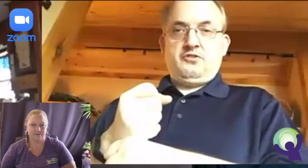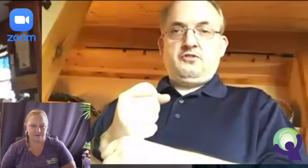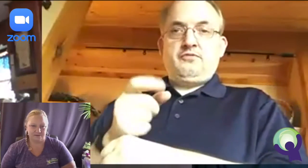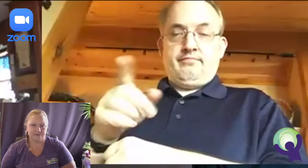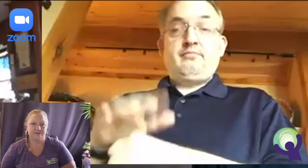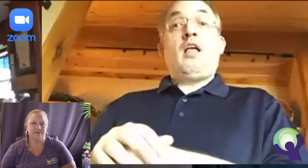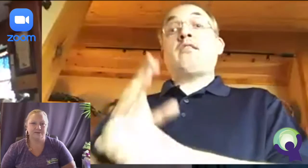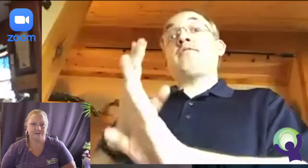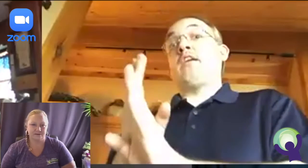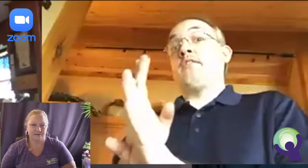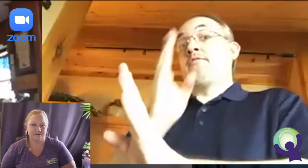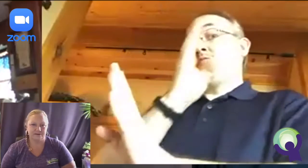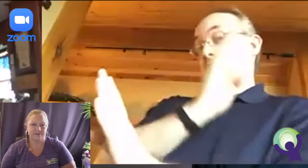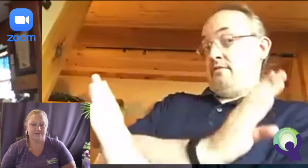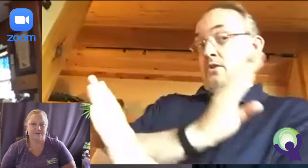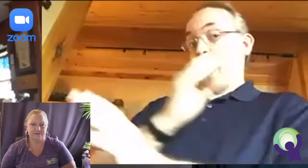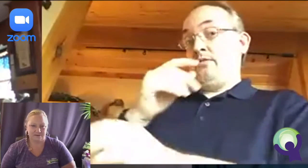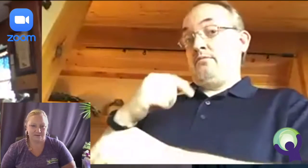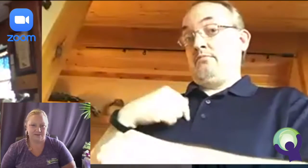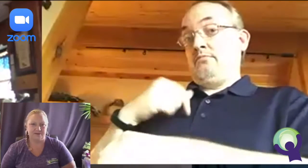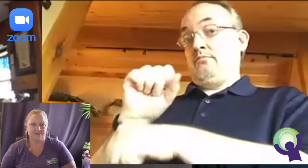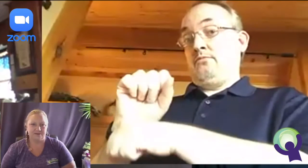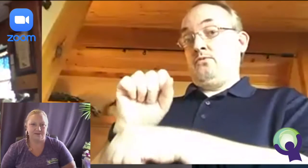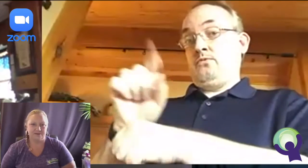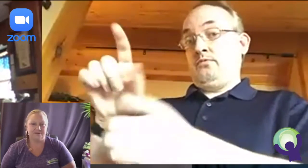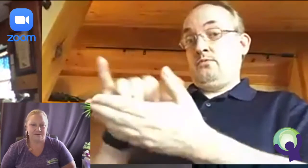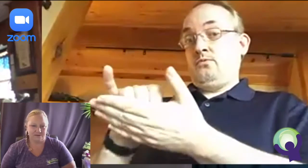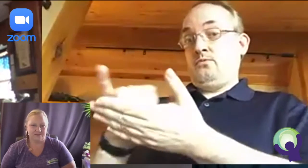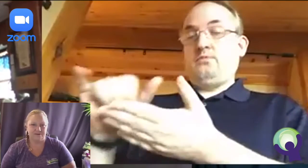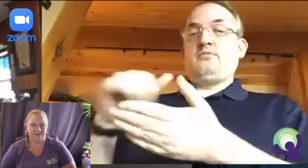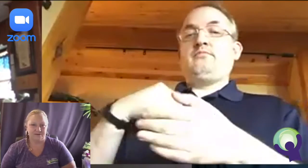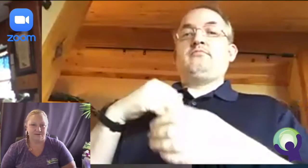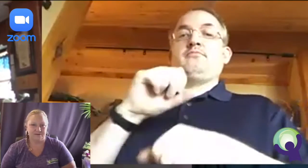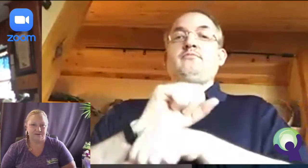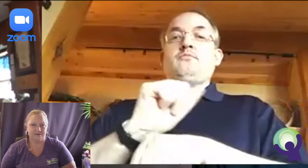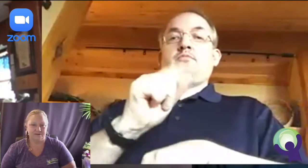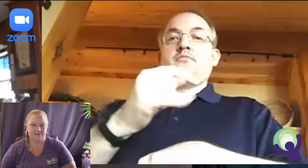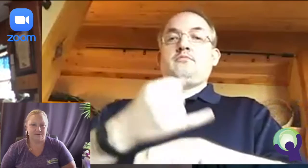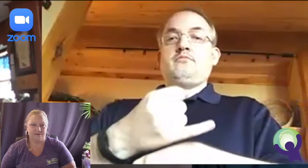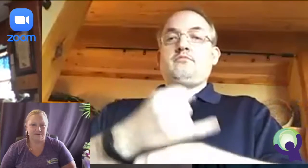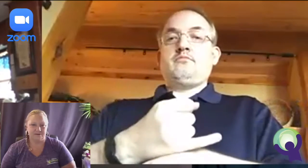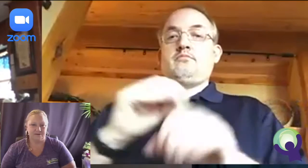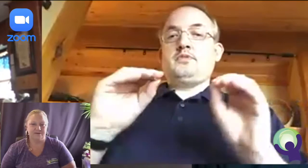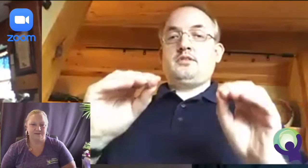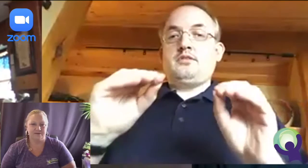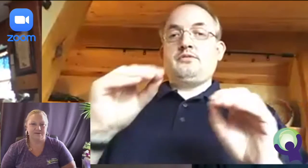and so now I've been there eight years. So previous to that, I did work in New York...